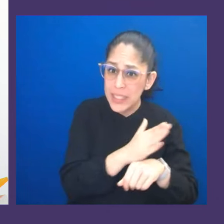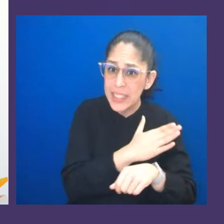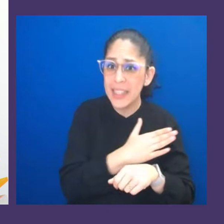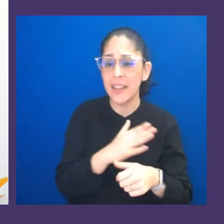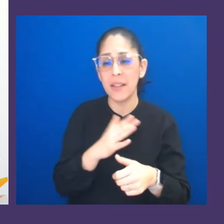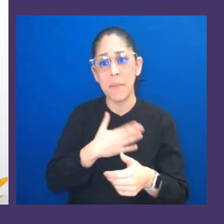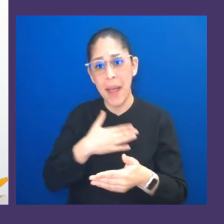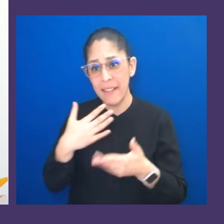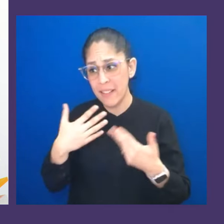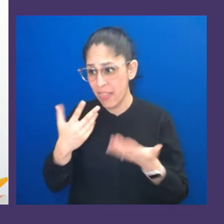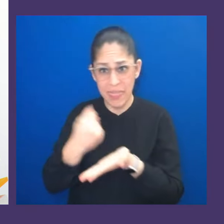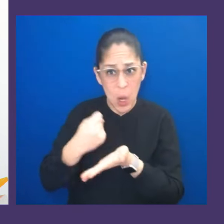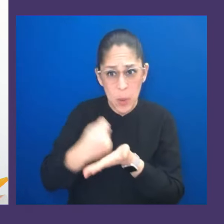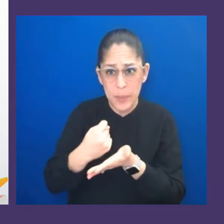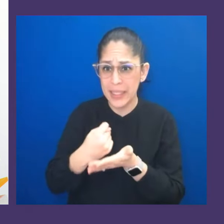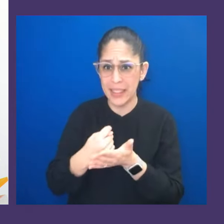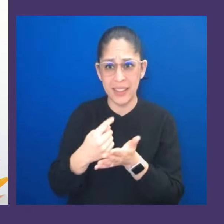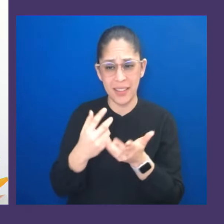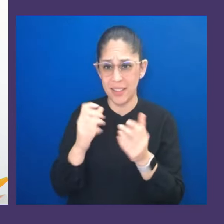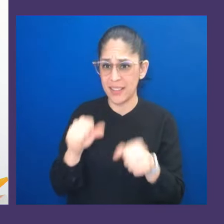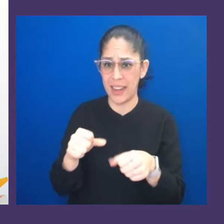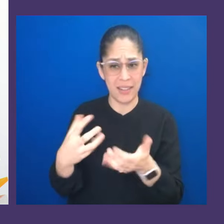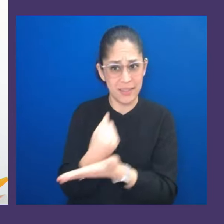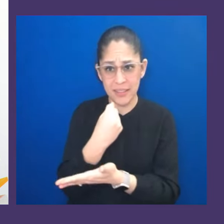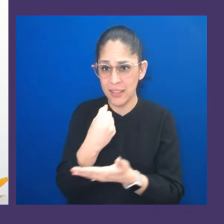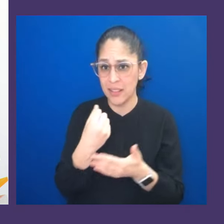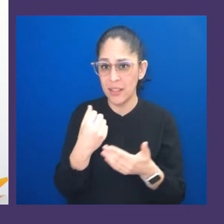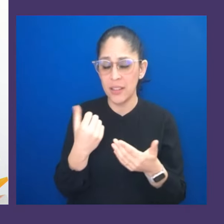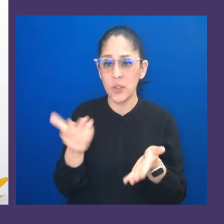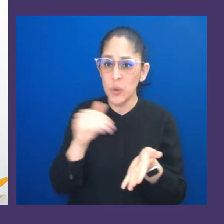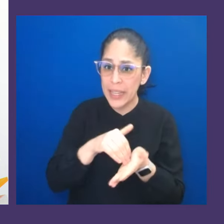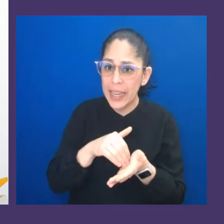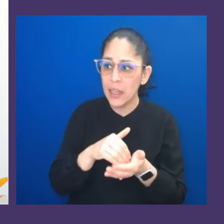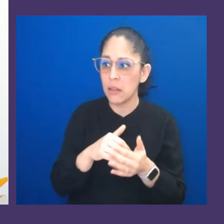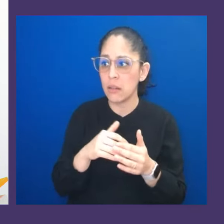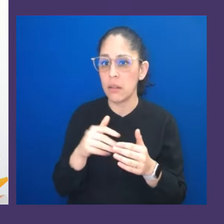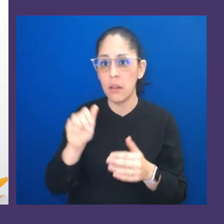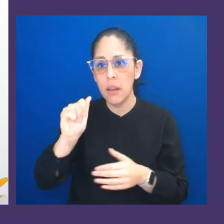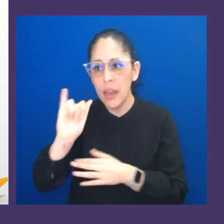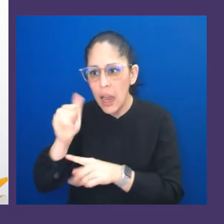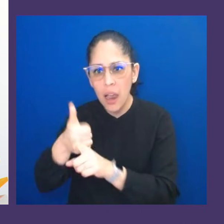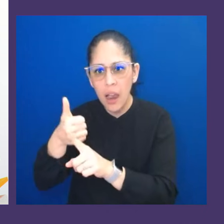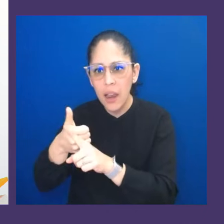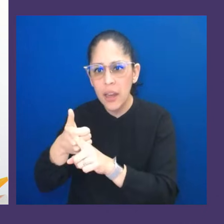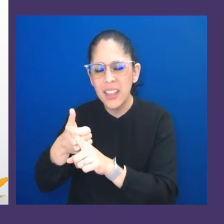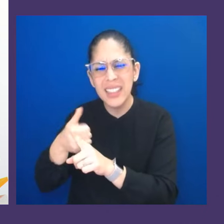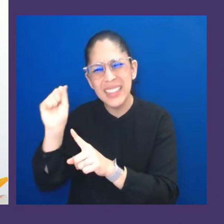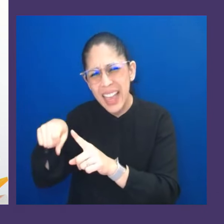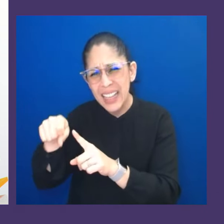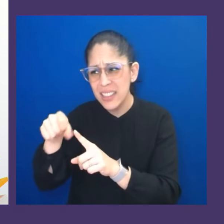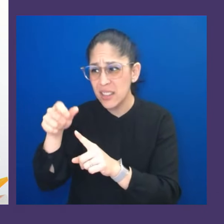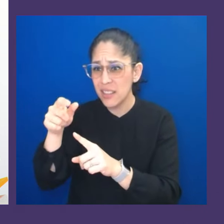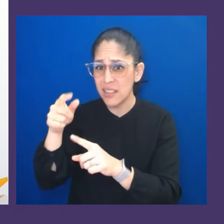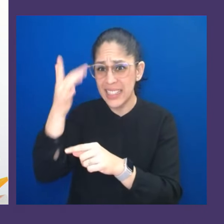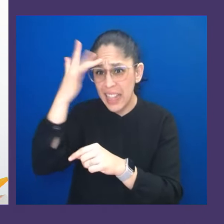It's just, what I say is, not only artificial intelligence, but also accessible intelligence.